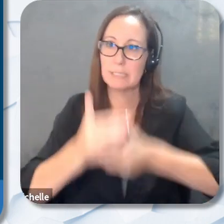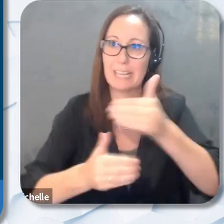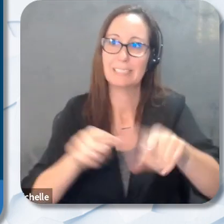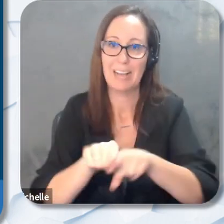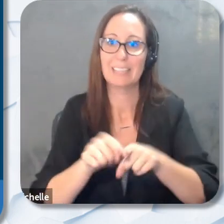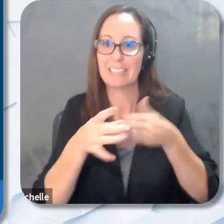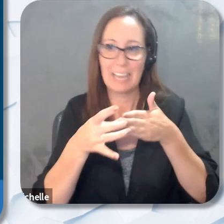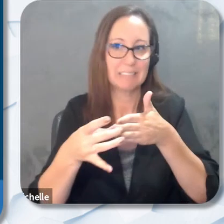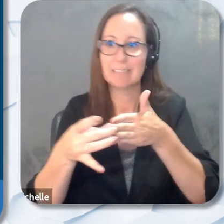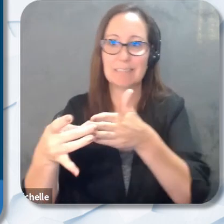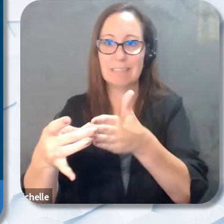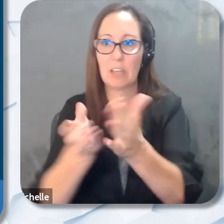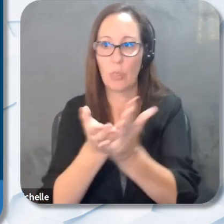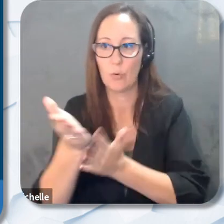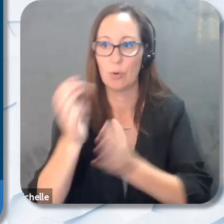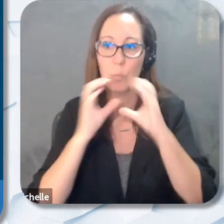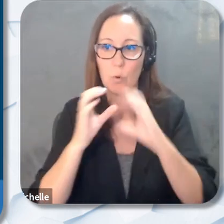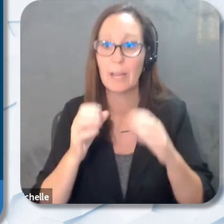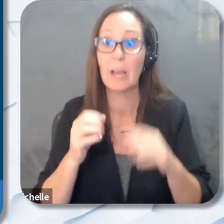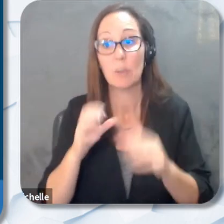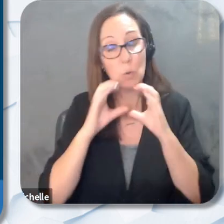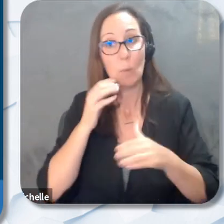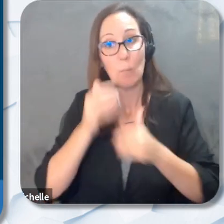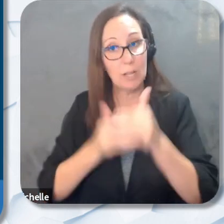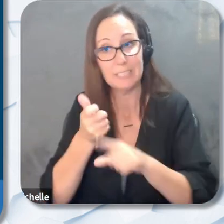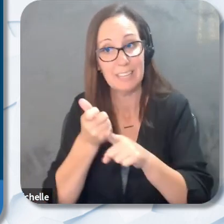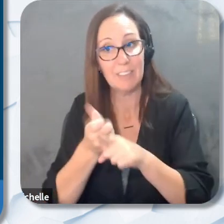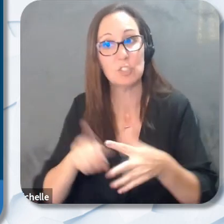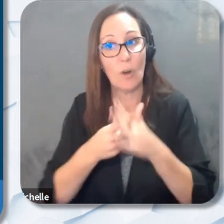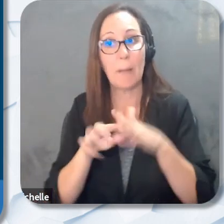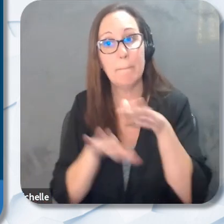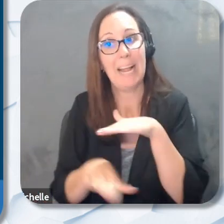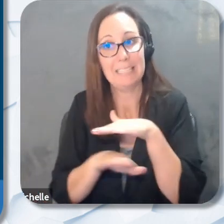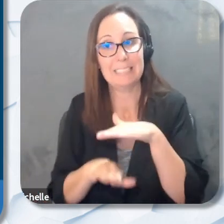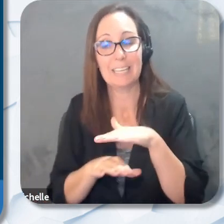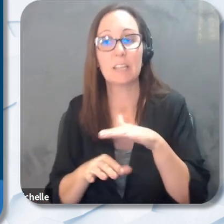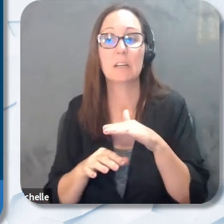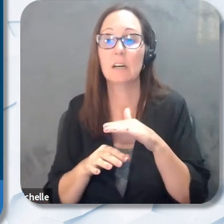that communication process started with something just very basic with. With just making sure that